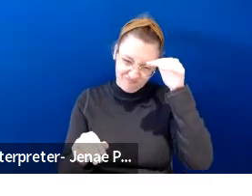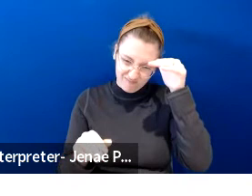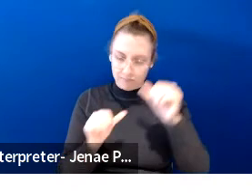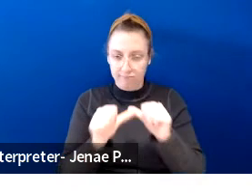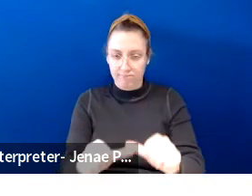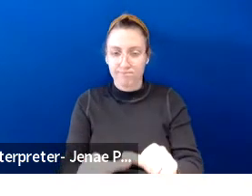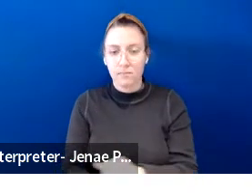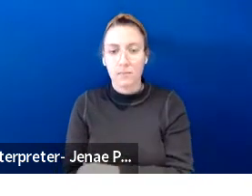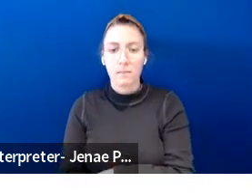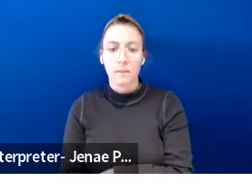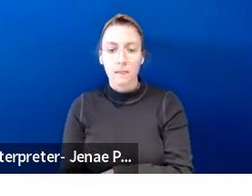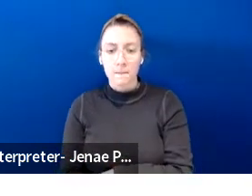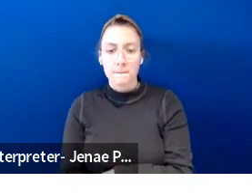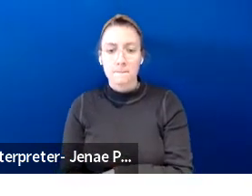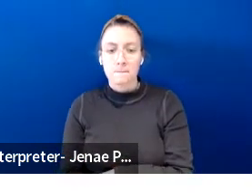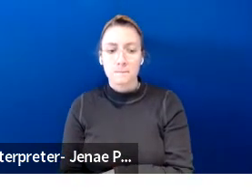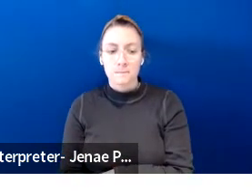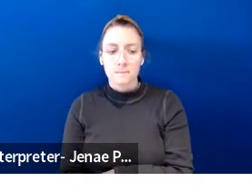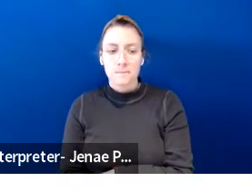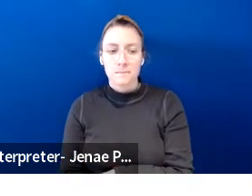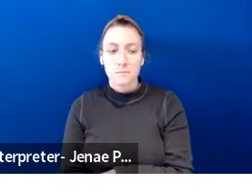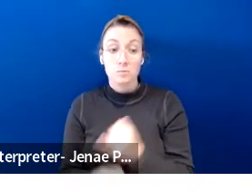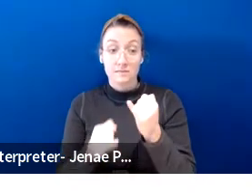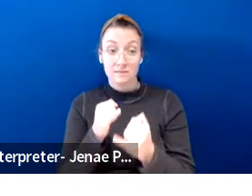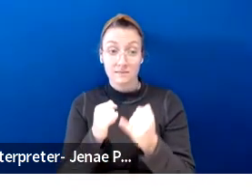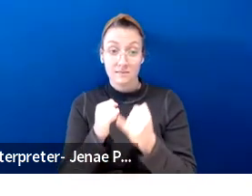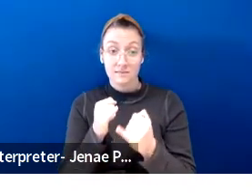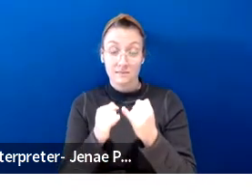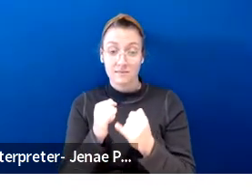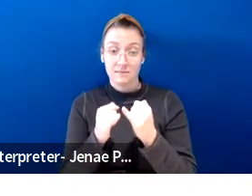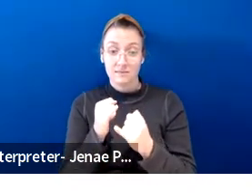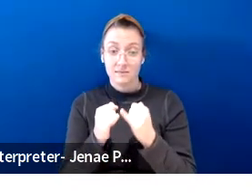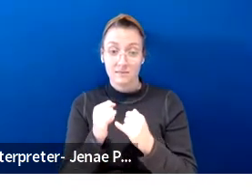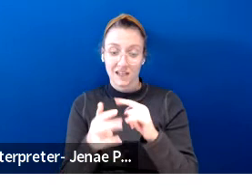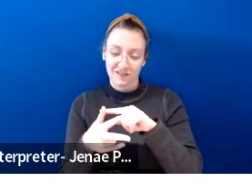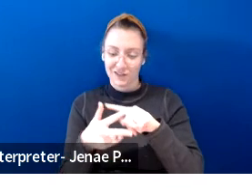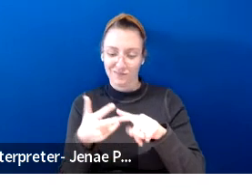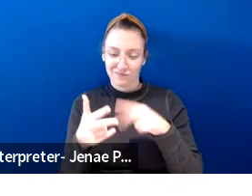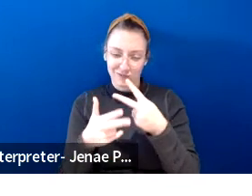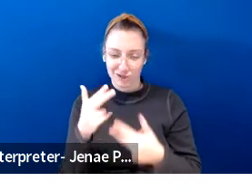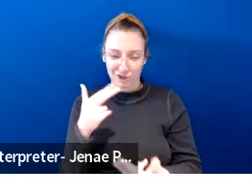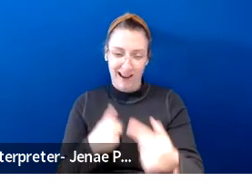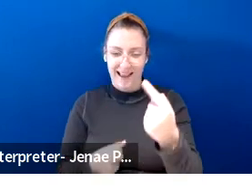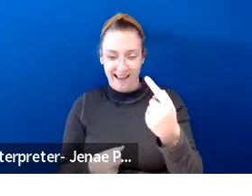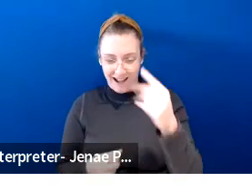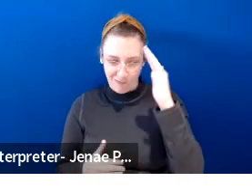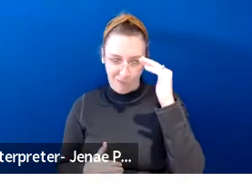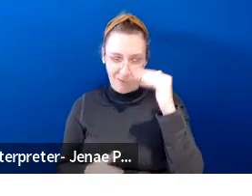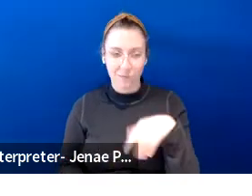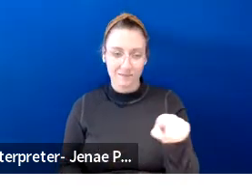And then lastly, our final of the triad of hope is way power or pathways.